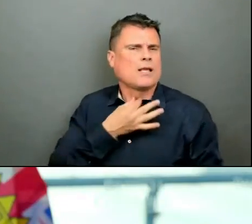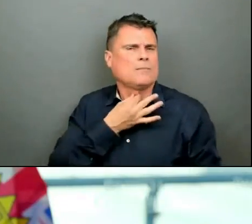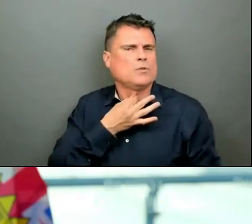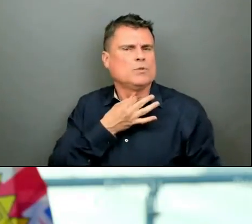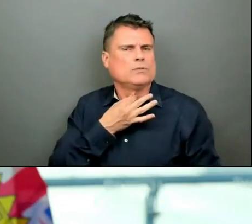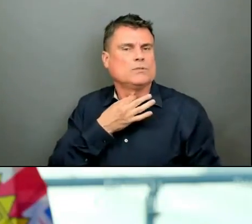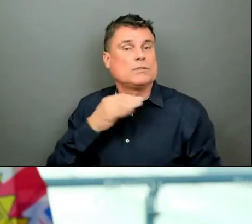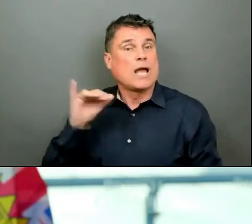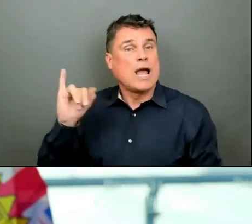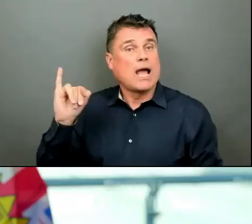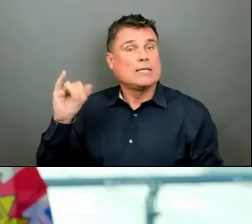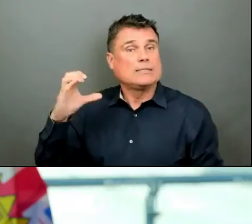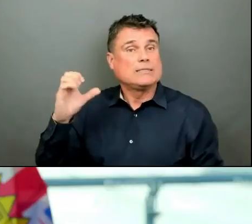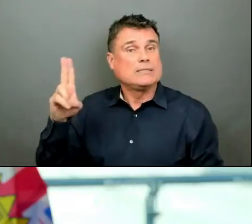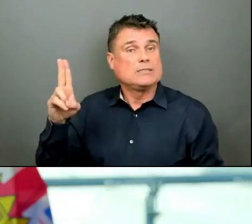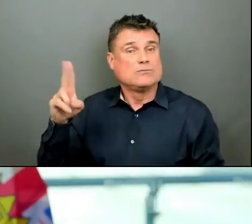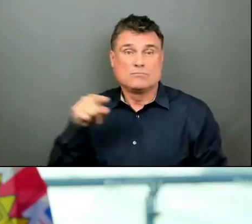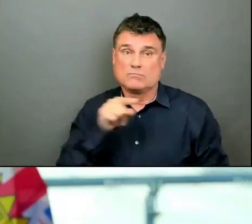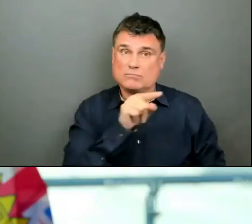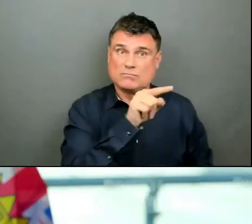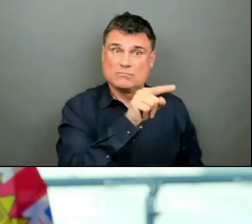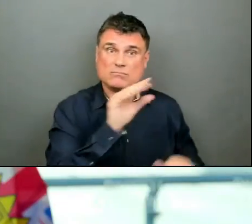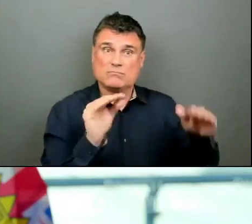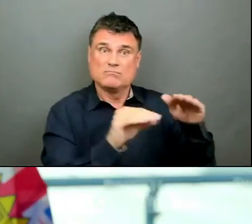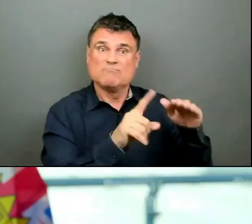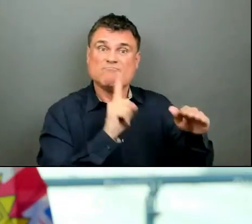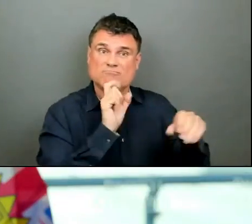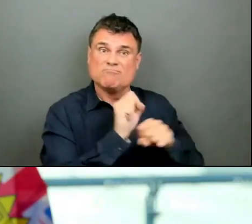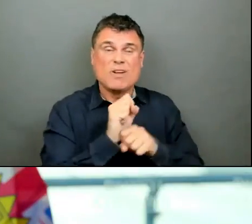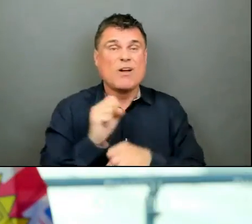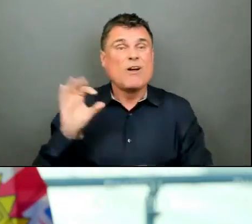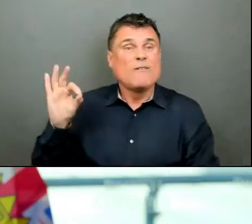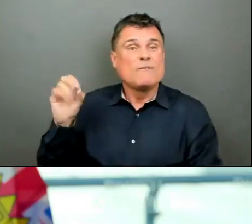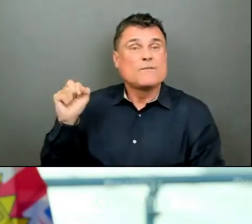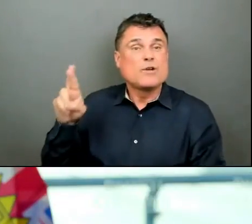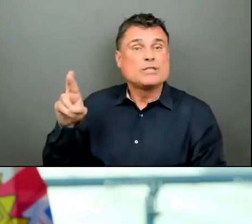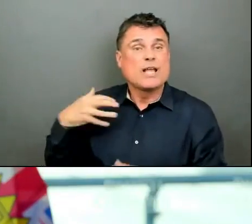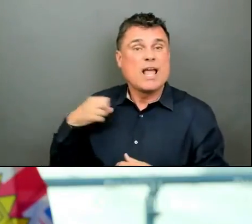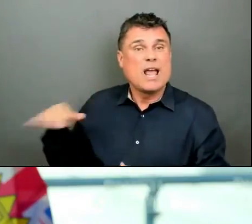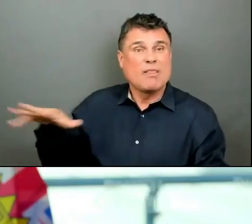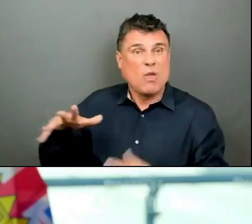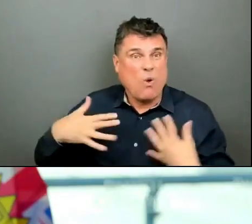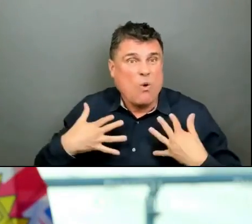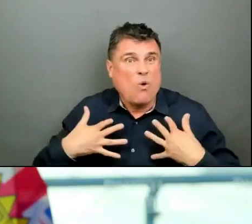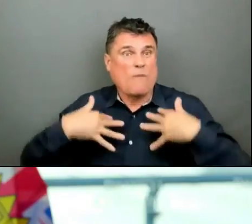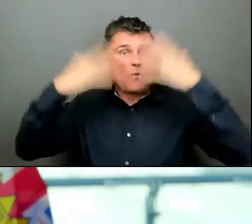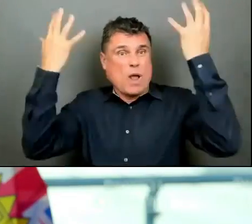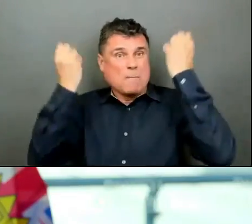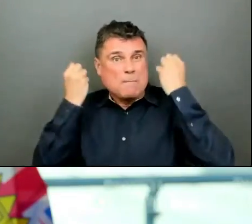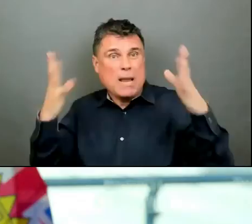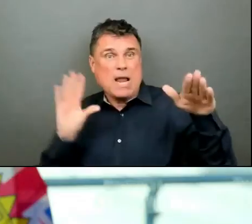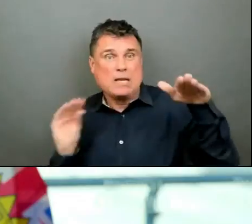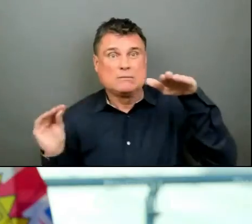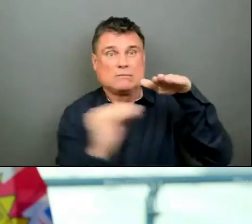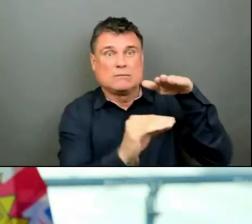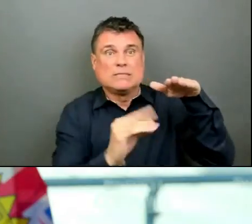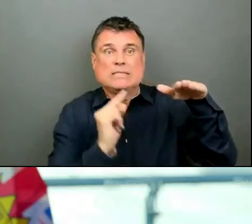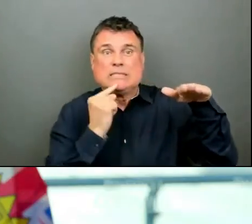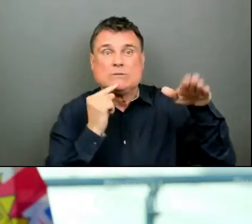I want to know how overwhelmed the wards are. I understand we visited some hospitals yesterday, and I hear